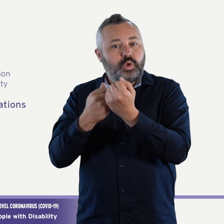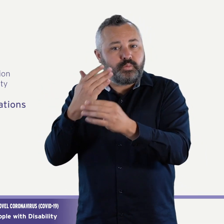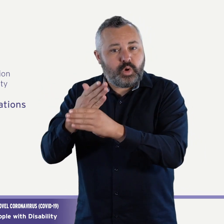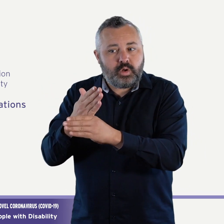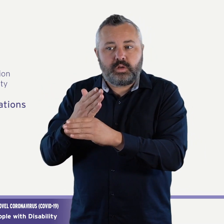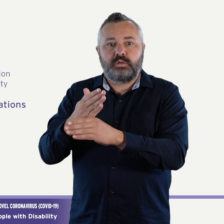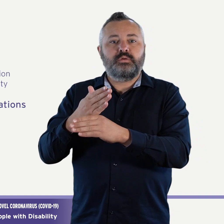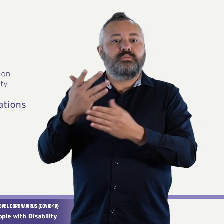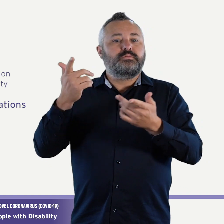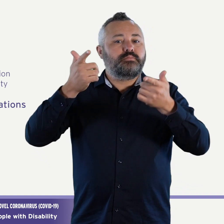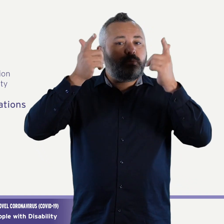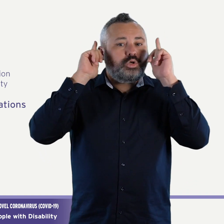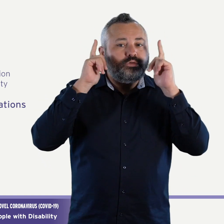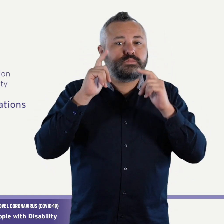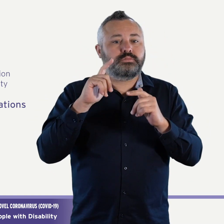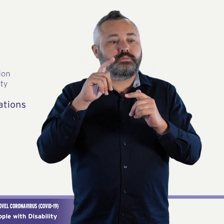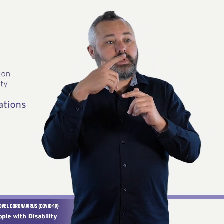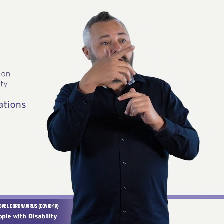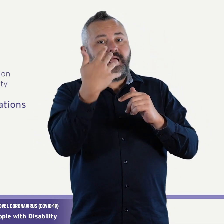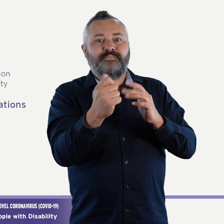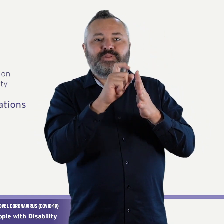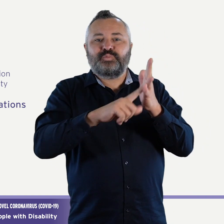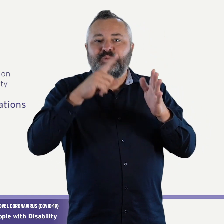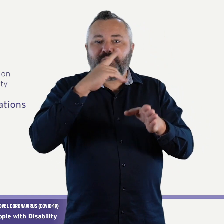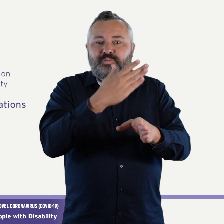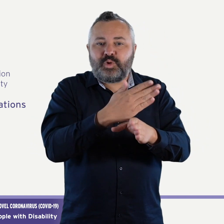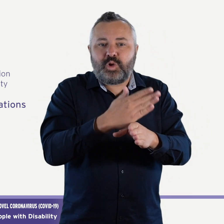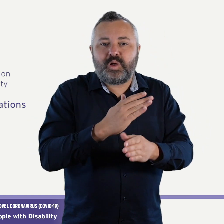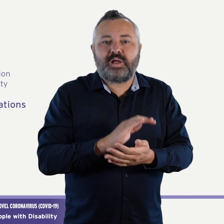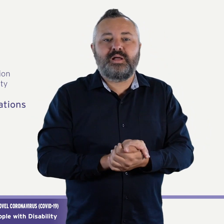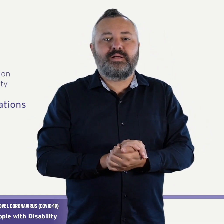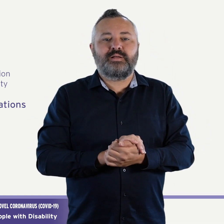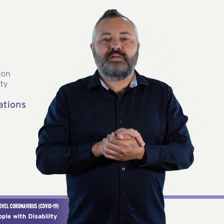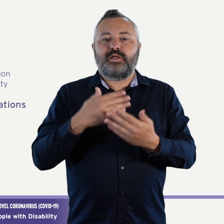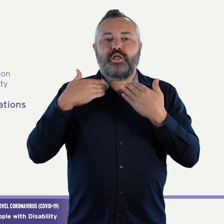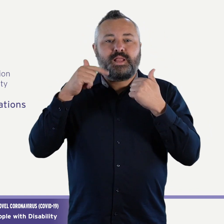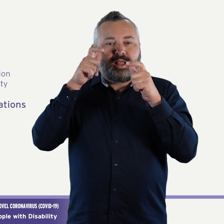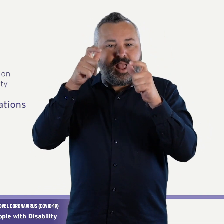workers, employers of people with disability, health care and disability sector